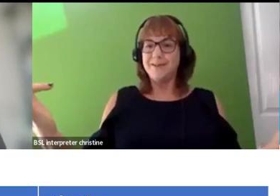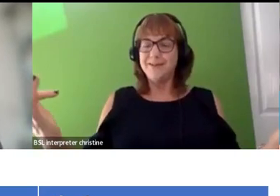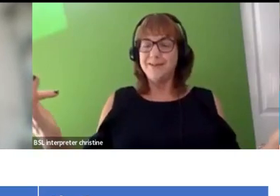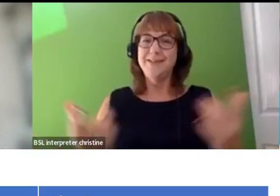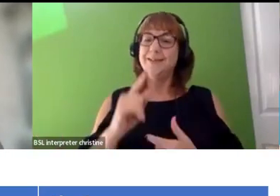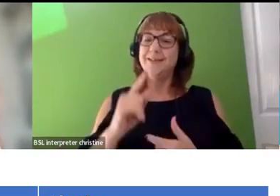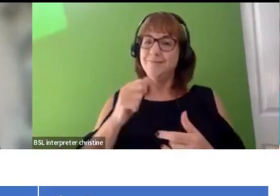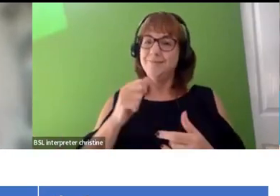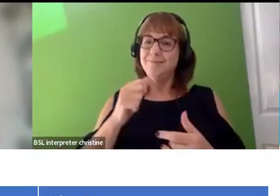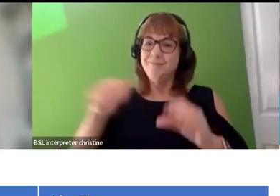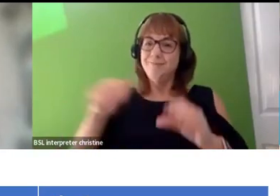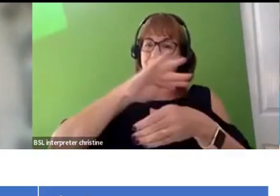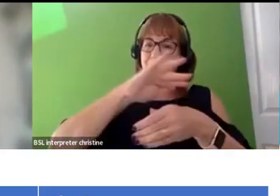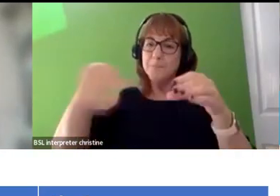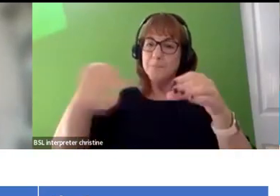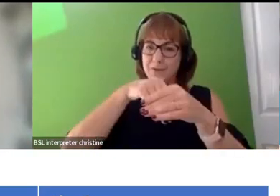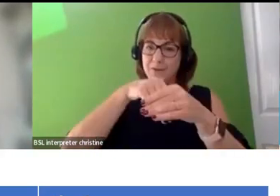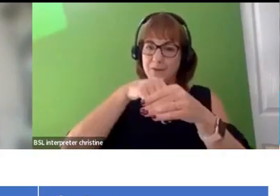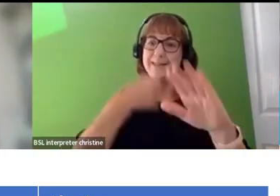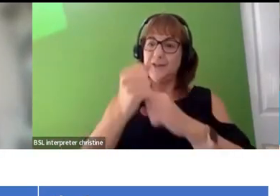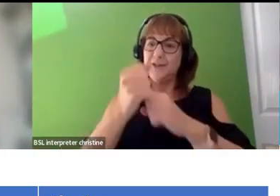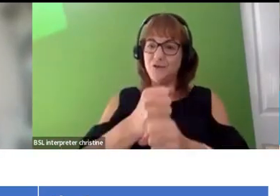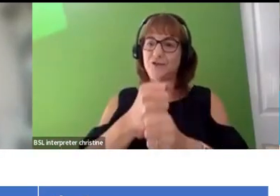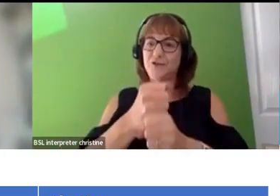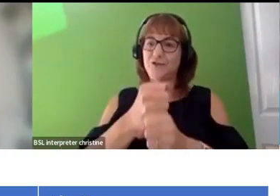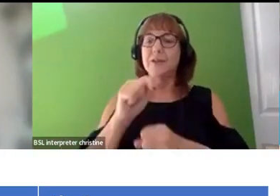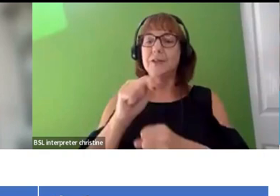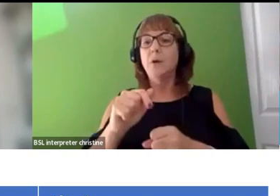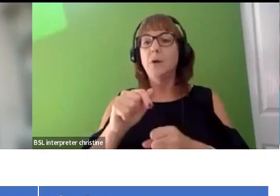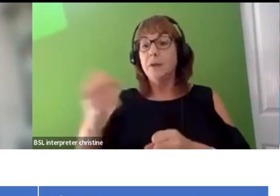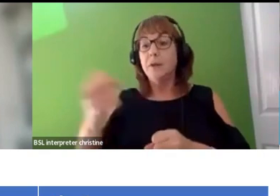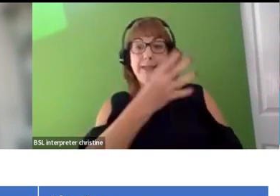I'm just going to show you this slide but I've also sent the slides to be sent out as well,